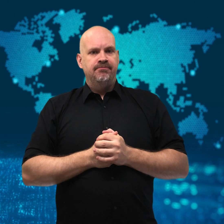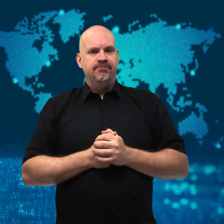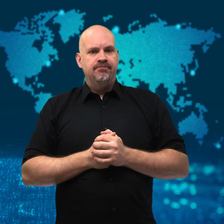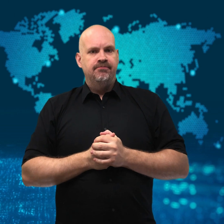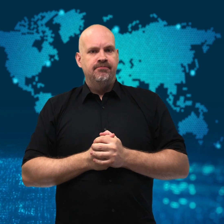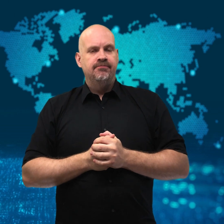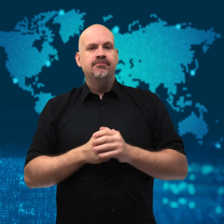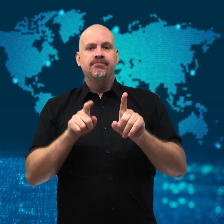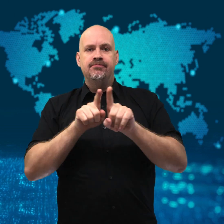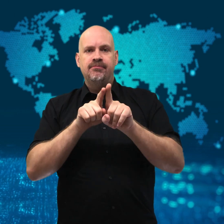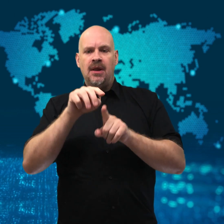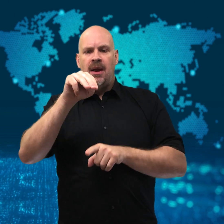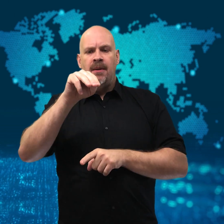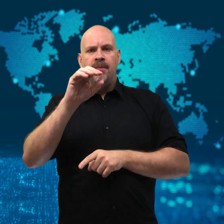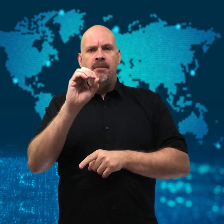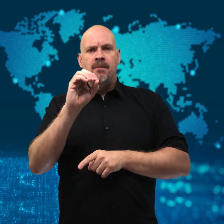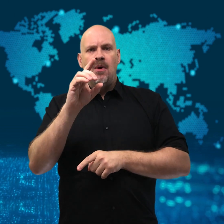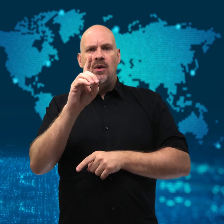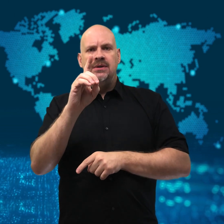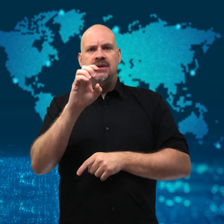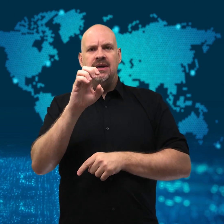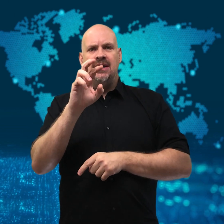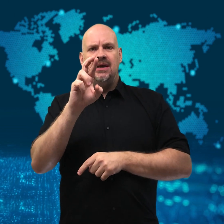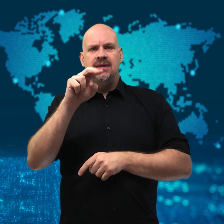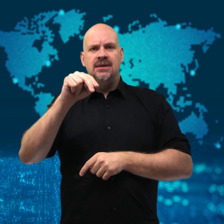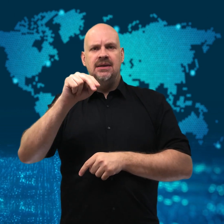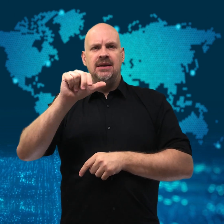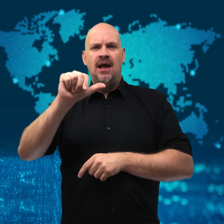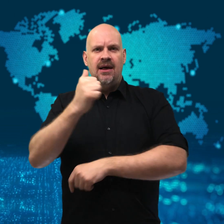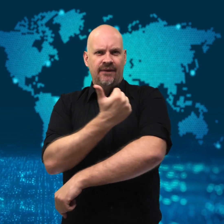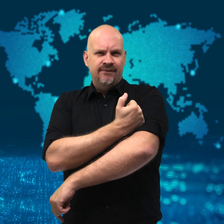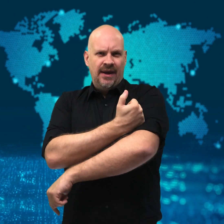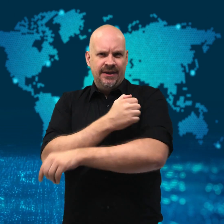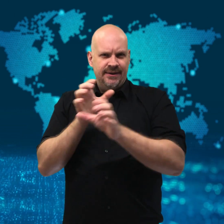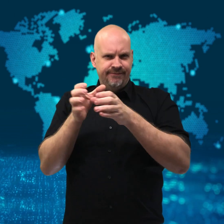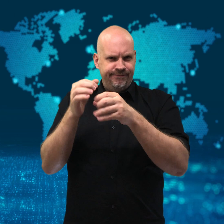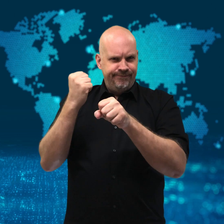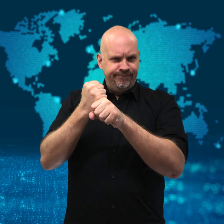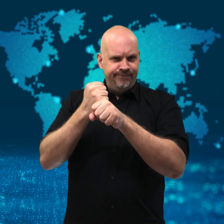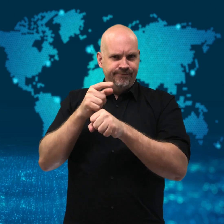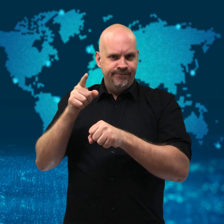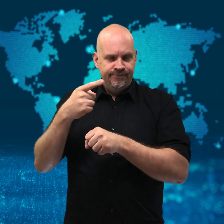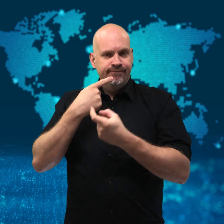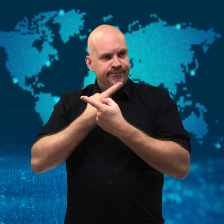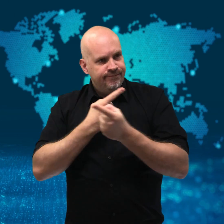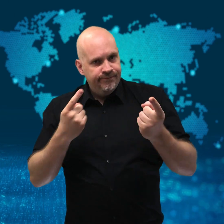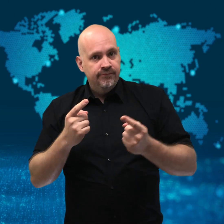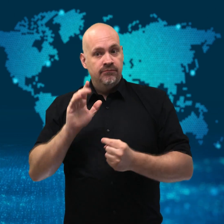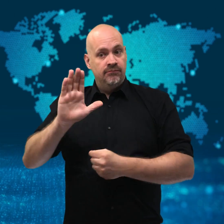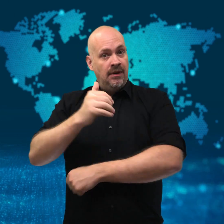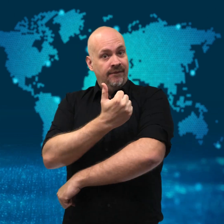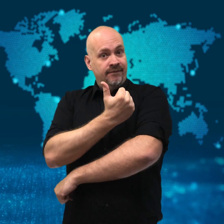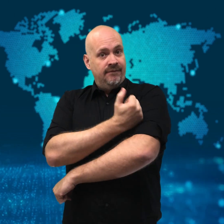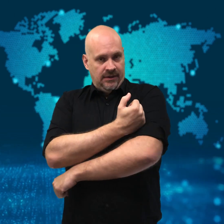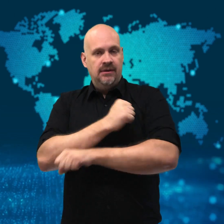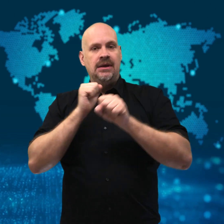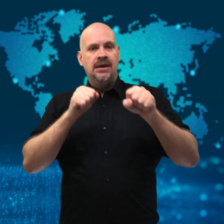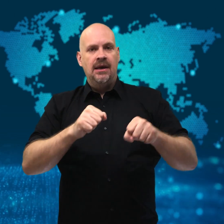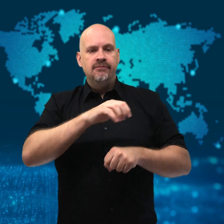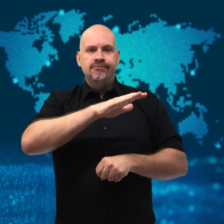Despite concerns about the vaccines causing rare strokes and